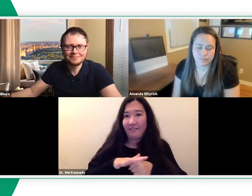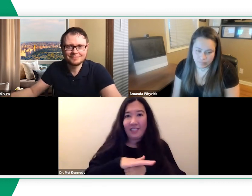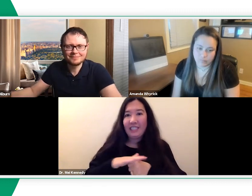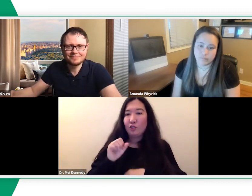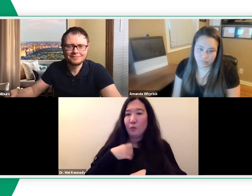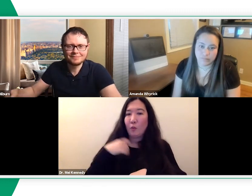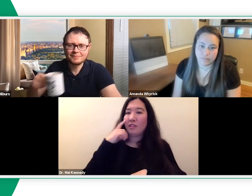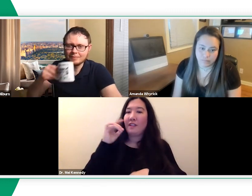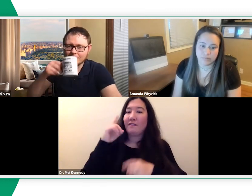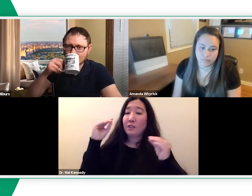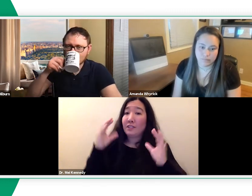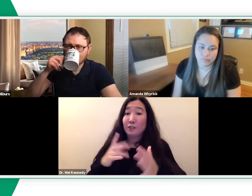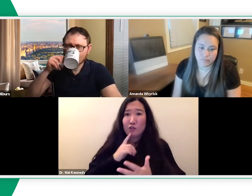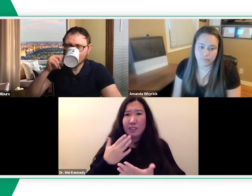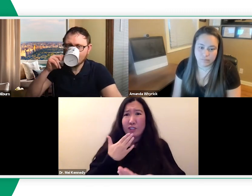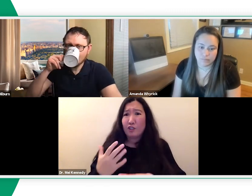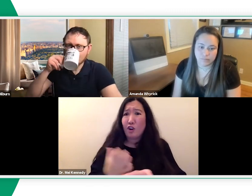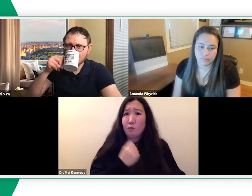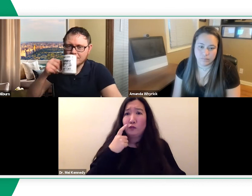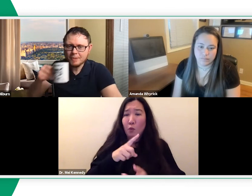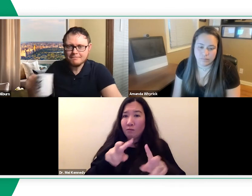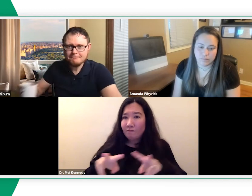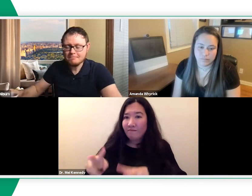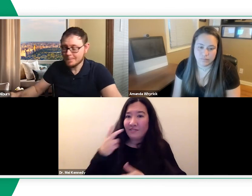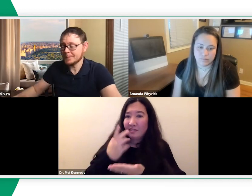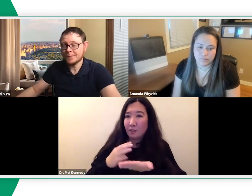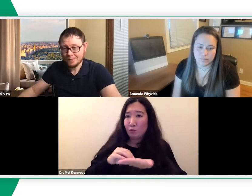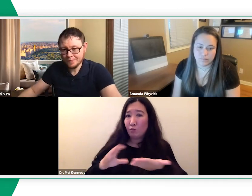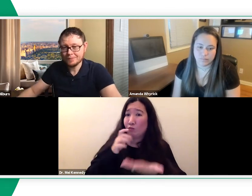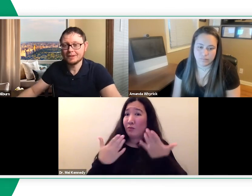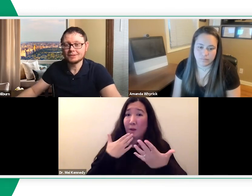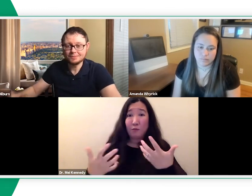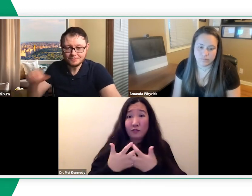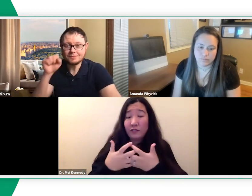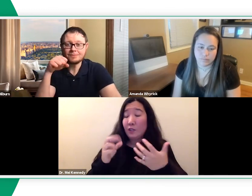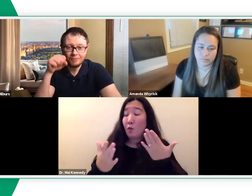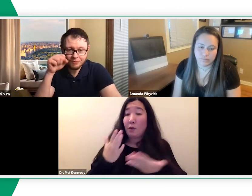the career field. It is huge right now. The opportunities are out there in cybersecurity.